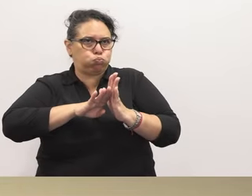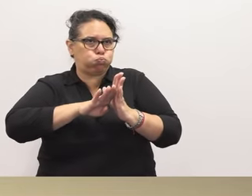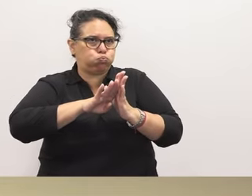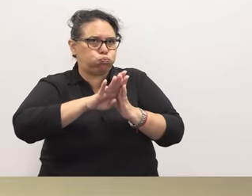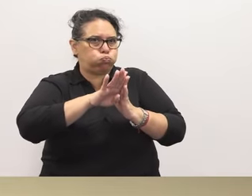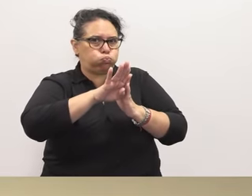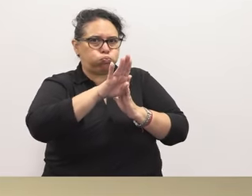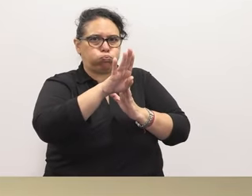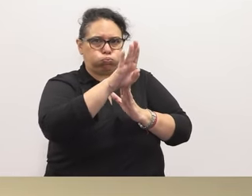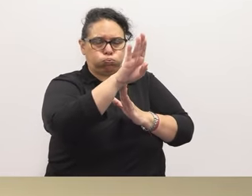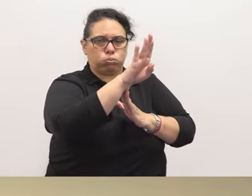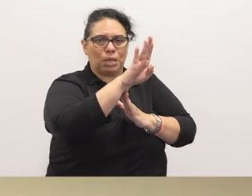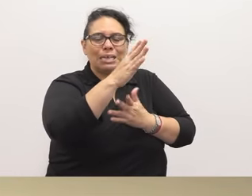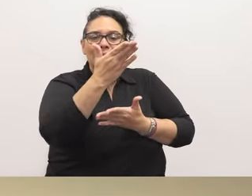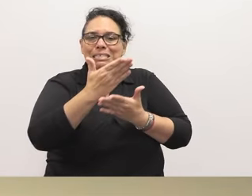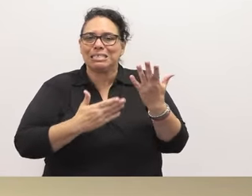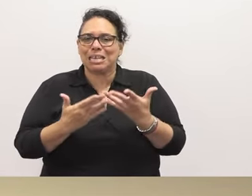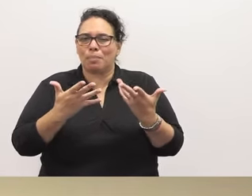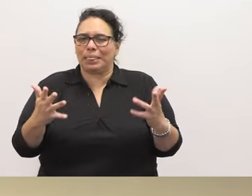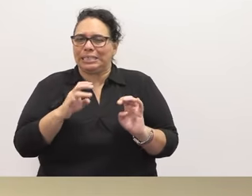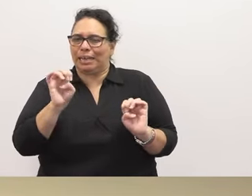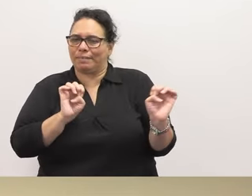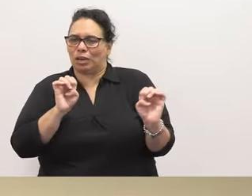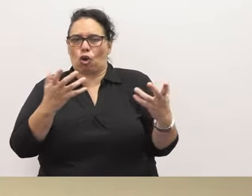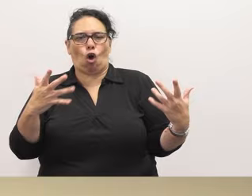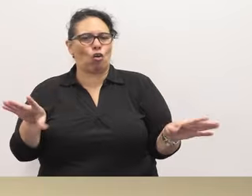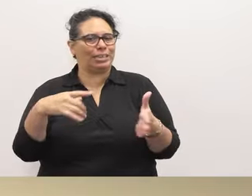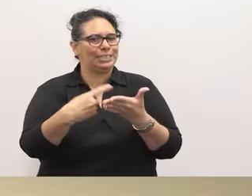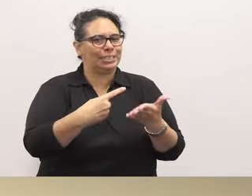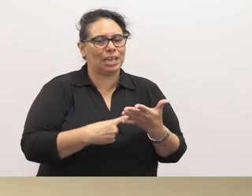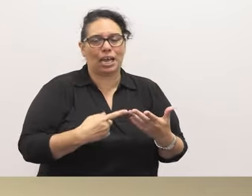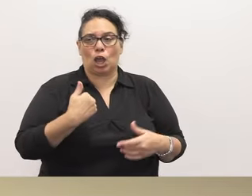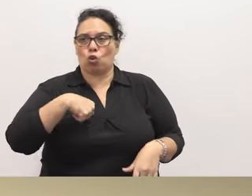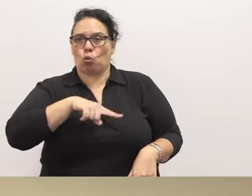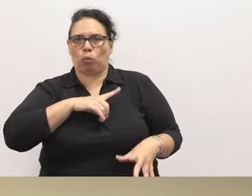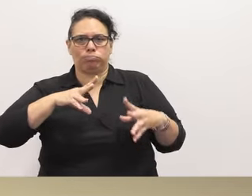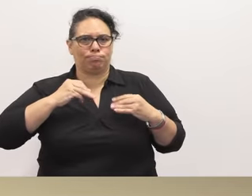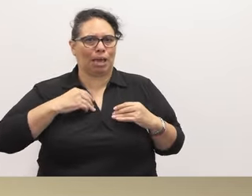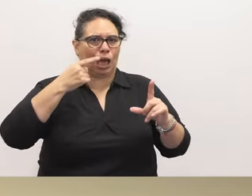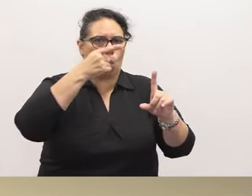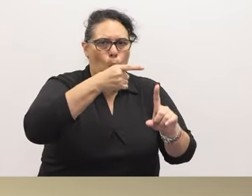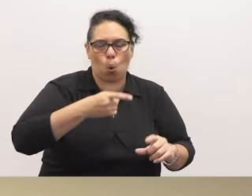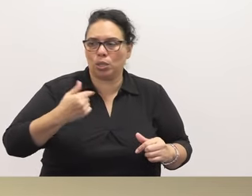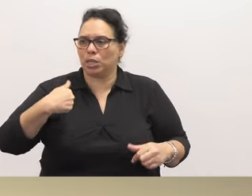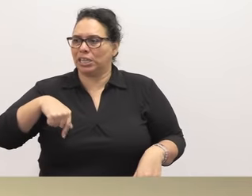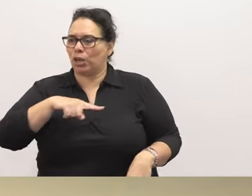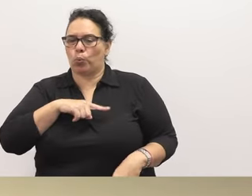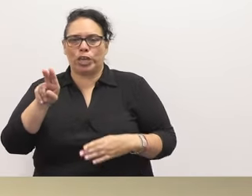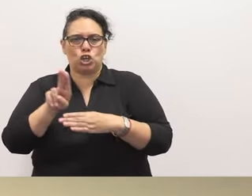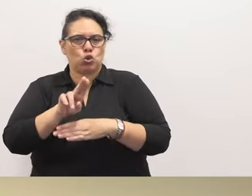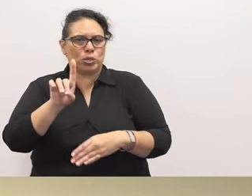are things you've already discussed. Have we actually adopted goals? Have we actually, do we actually use data and adopting those goals?